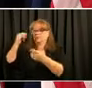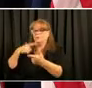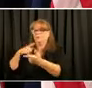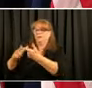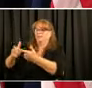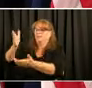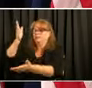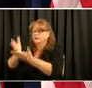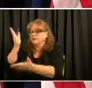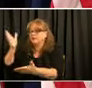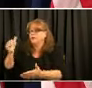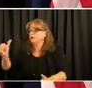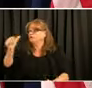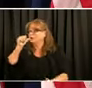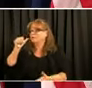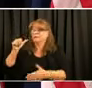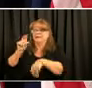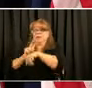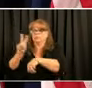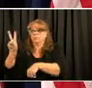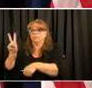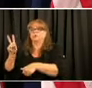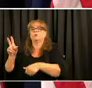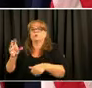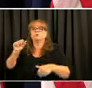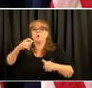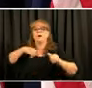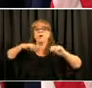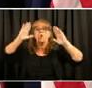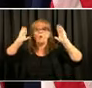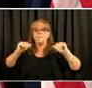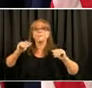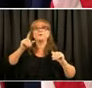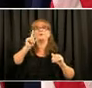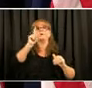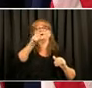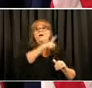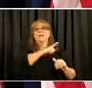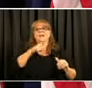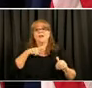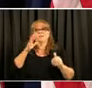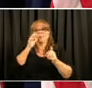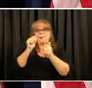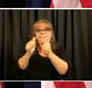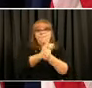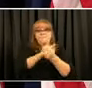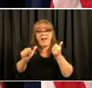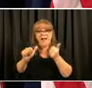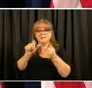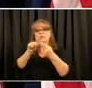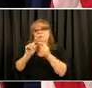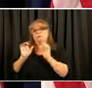4 a.m at local discretion and move up so i think coming out of this crisis there'll be more freedom